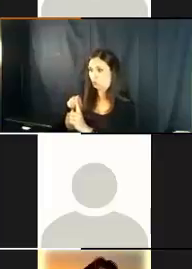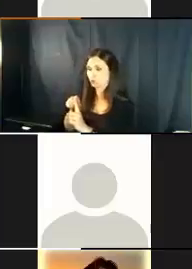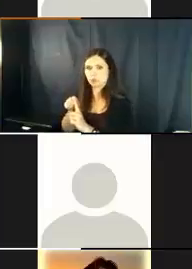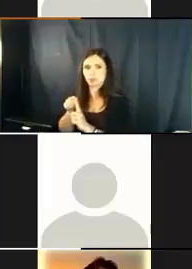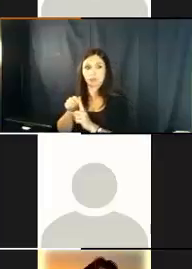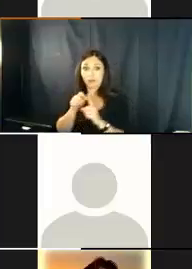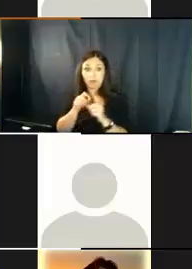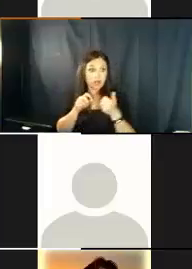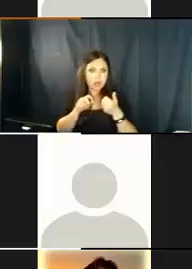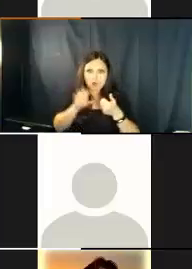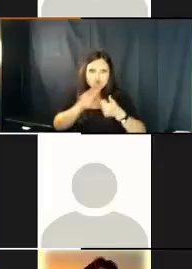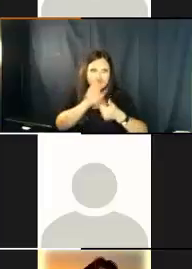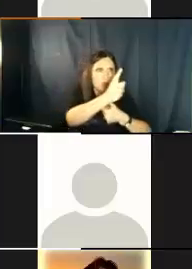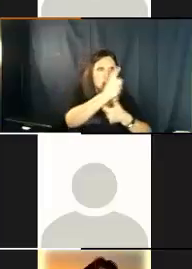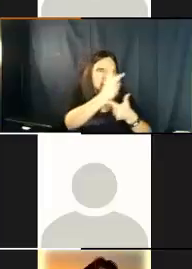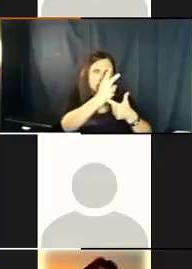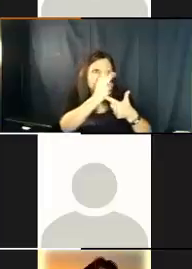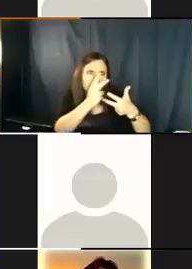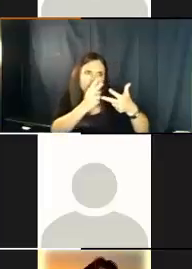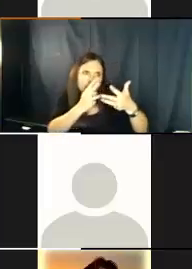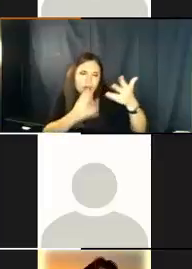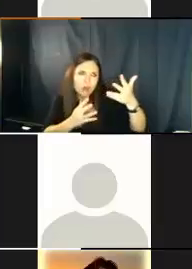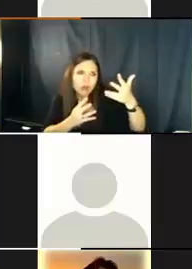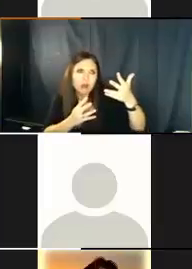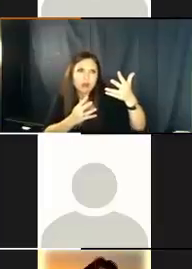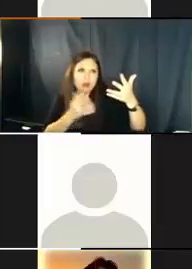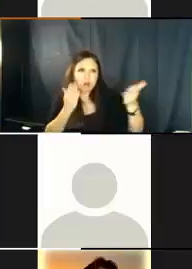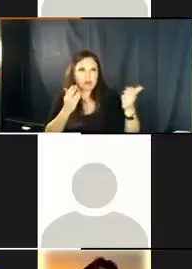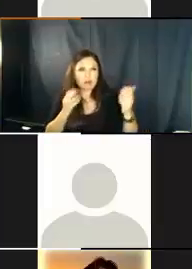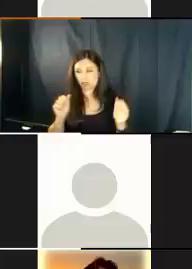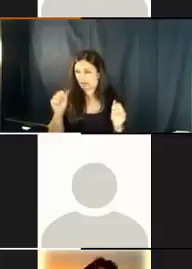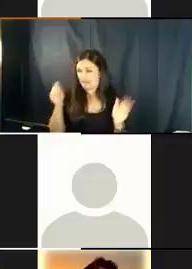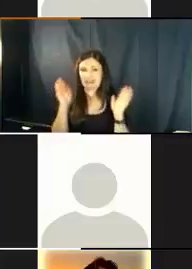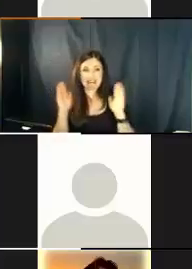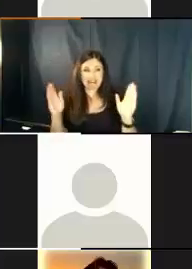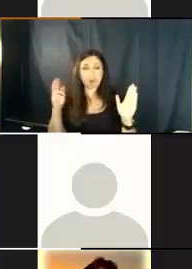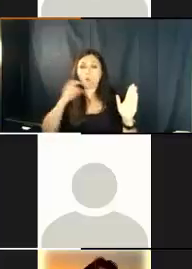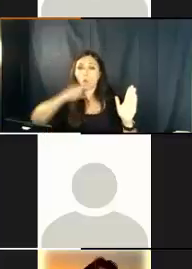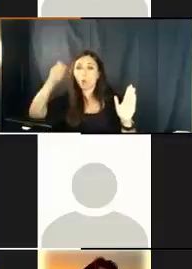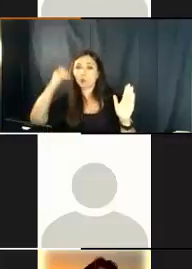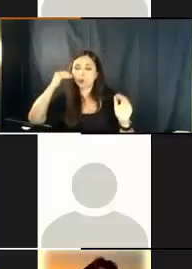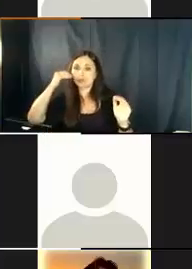you might have 10 modules but an adult learner or an older learner may goes to module 1.